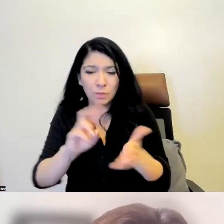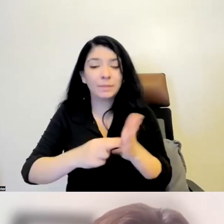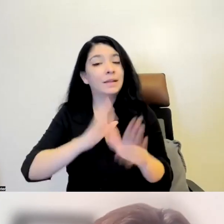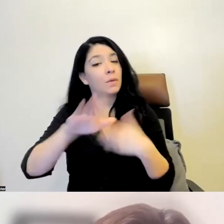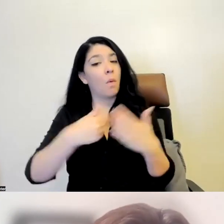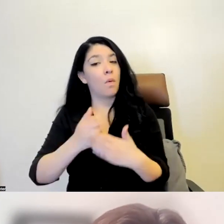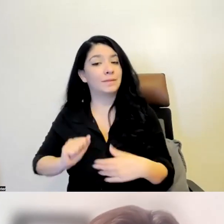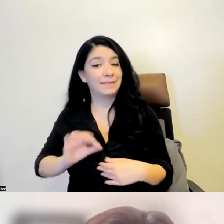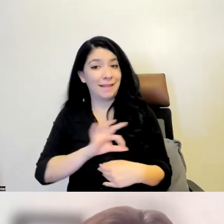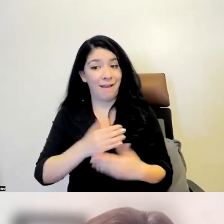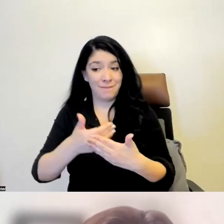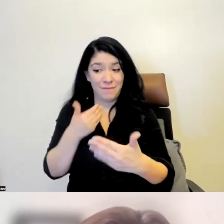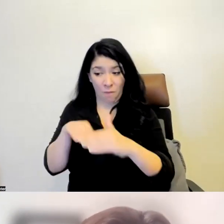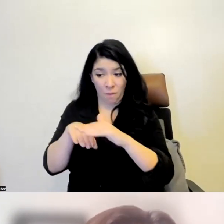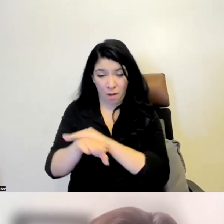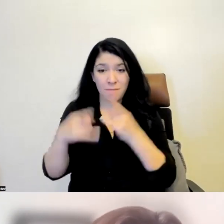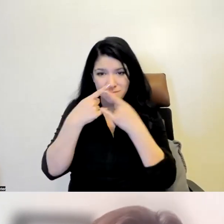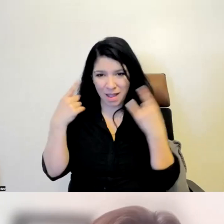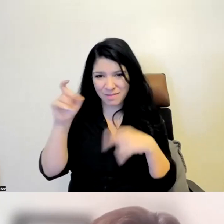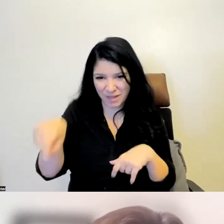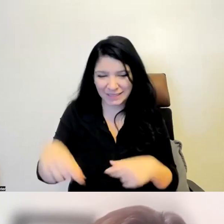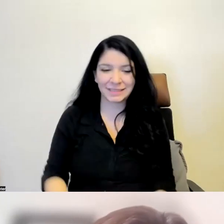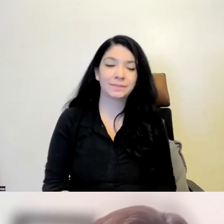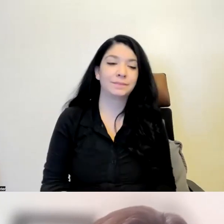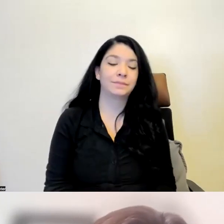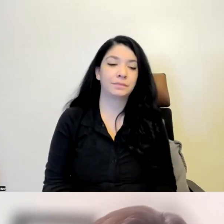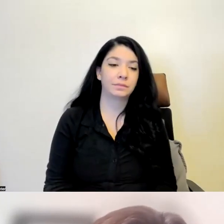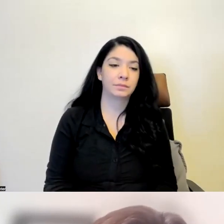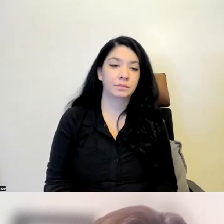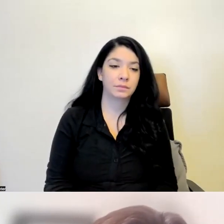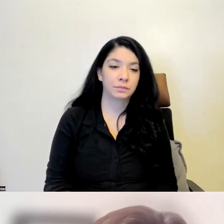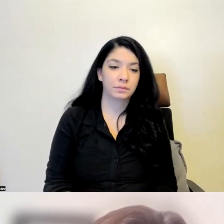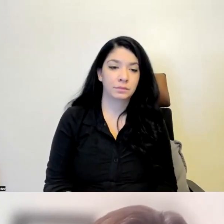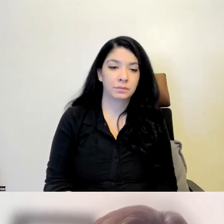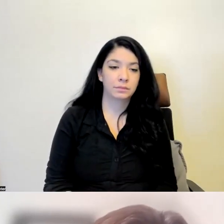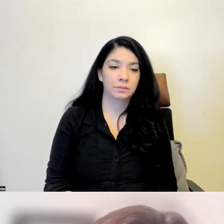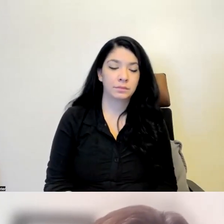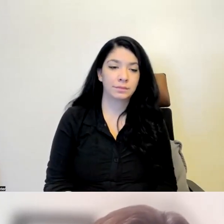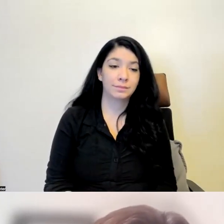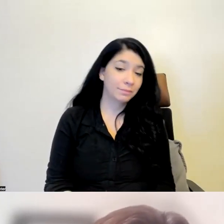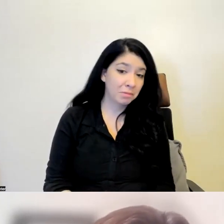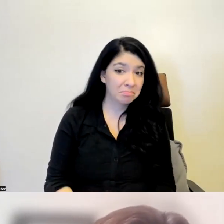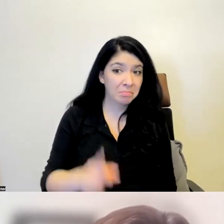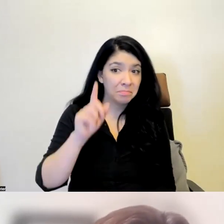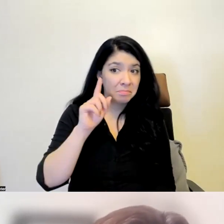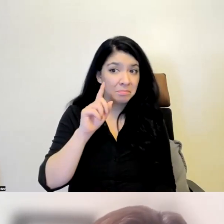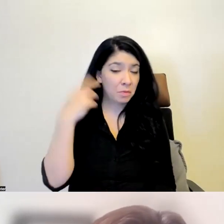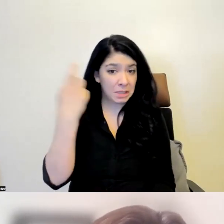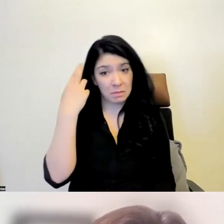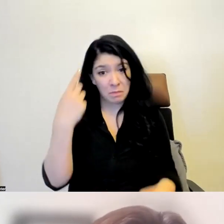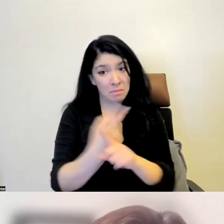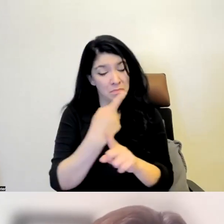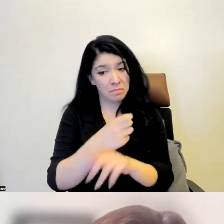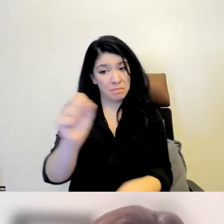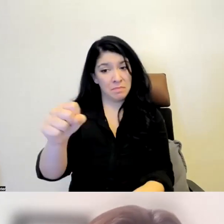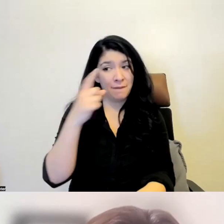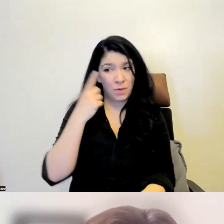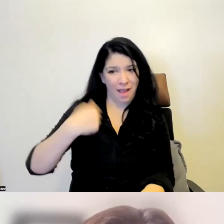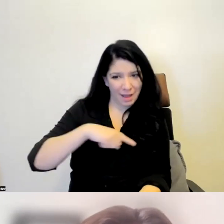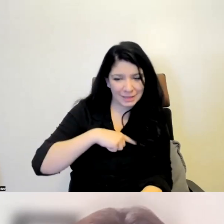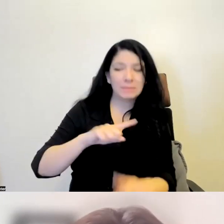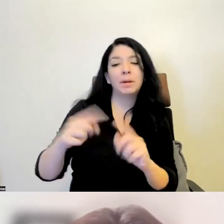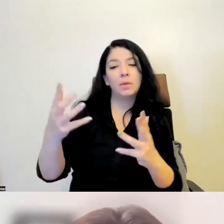has to wear masks. So it is reasonable to us, but you want to provide your healthcare providers with